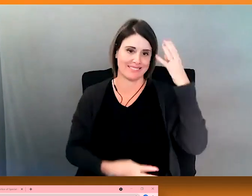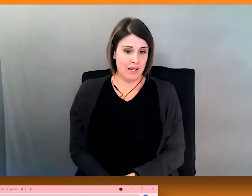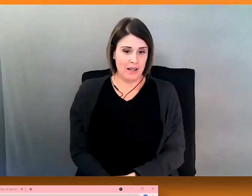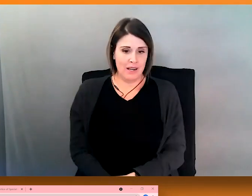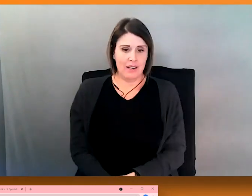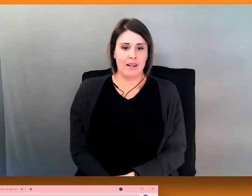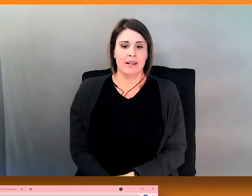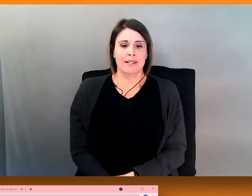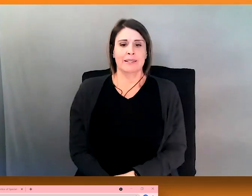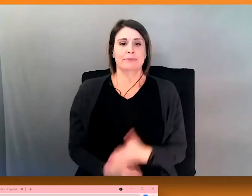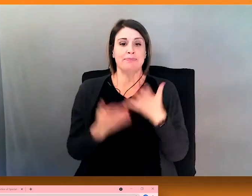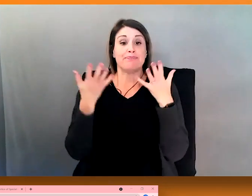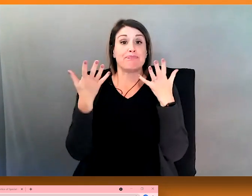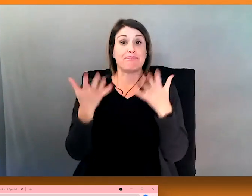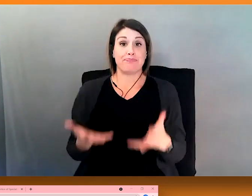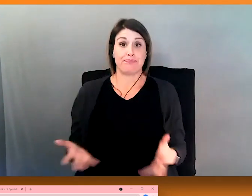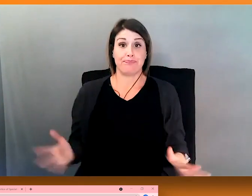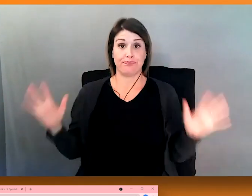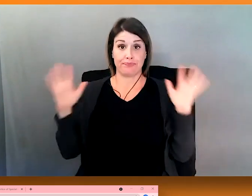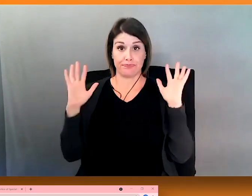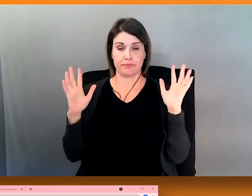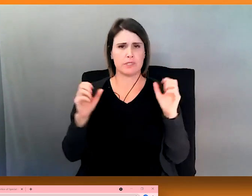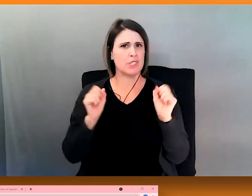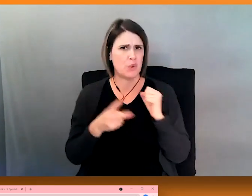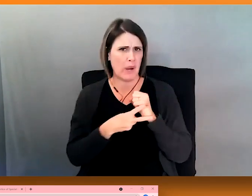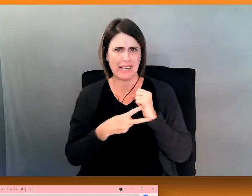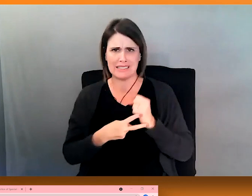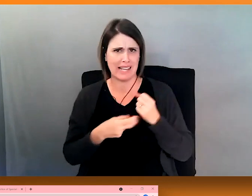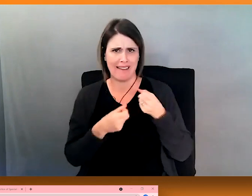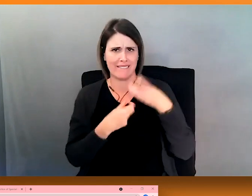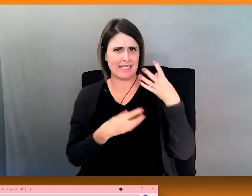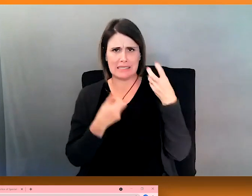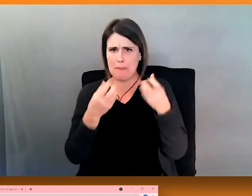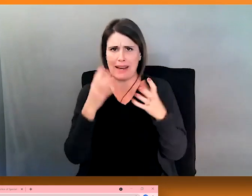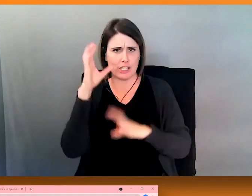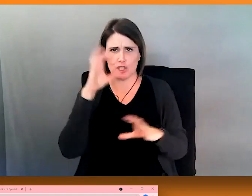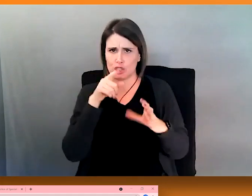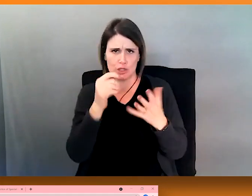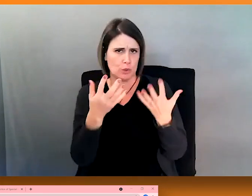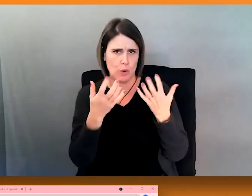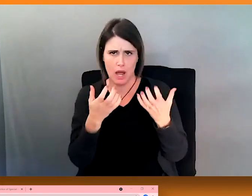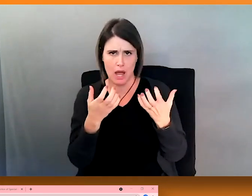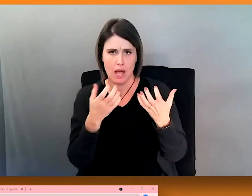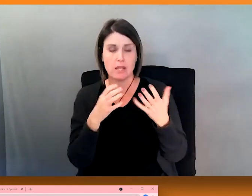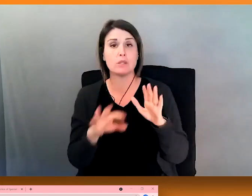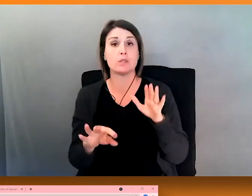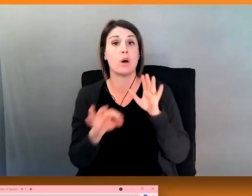Then after you have a search--and you can save as many searches as you want, so when you choose the title of your search,